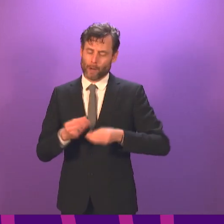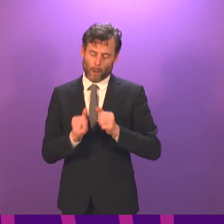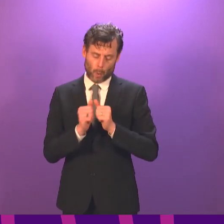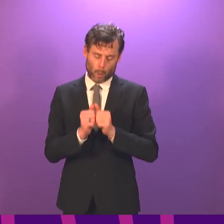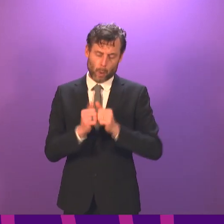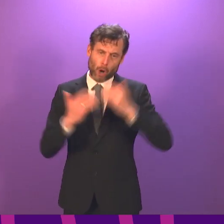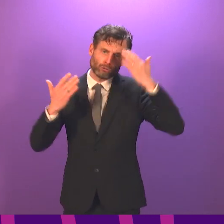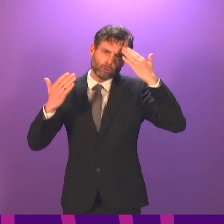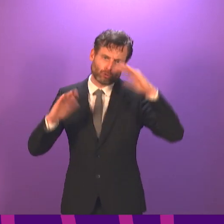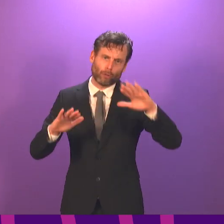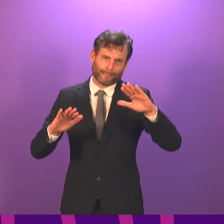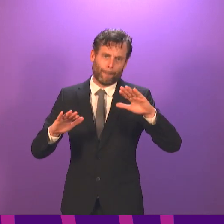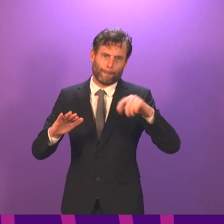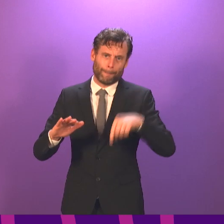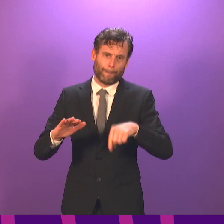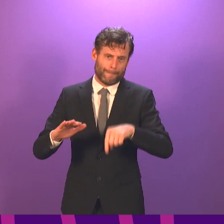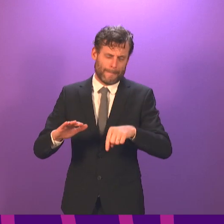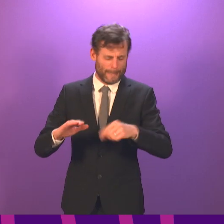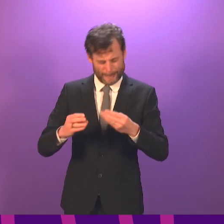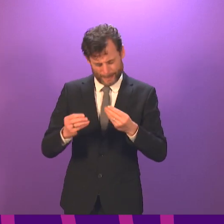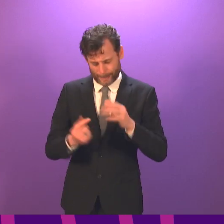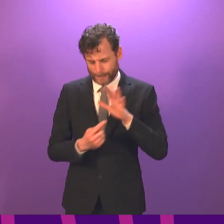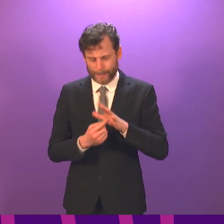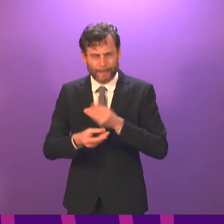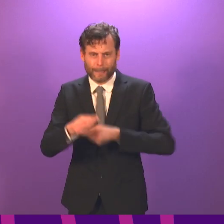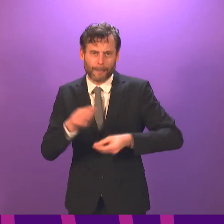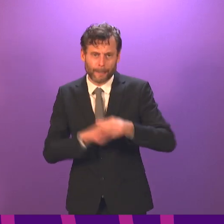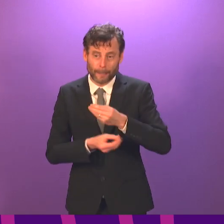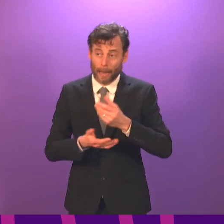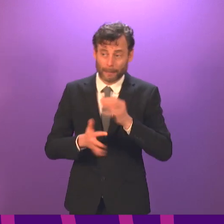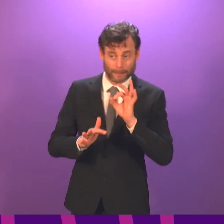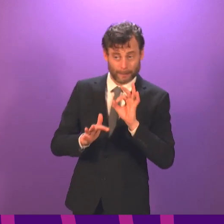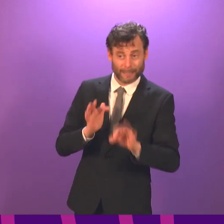and I know that it is particularly central to constituencies such as Bruce Crawford’s.